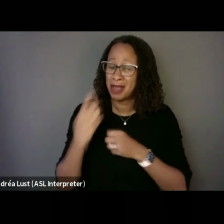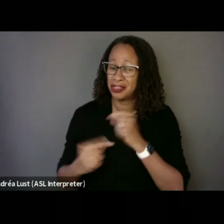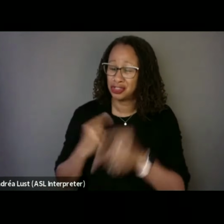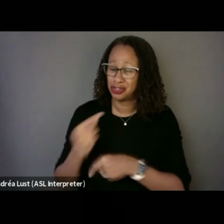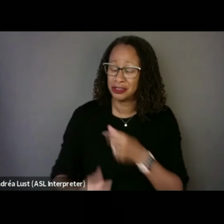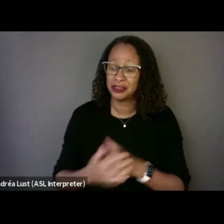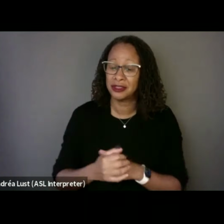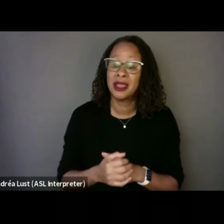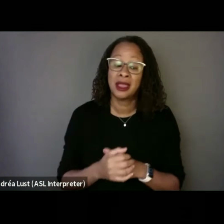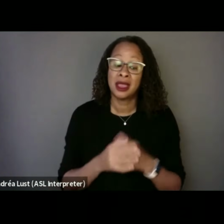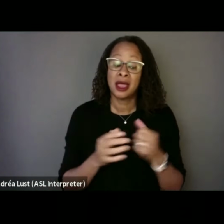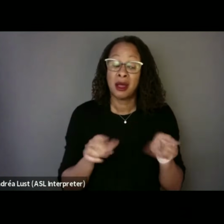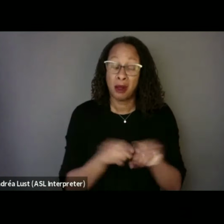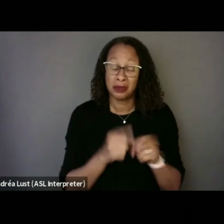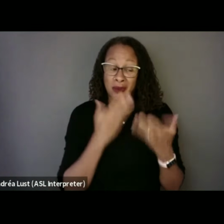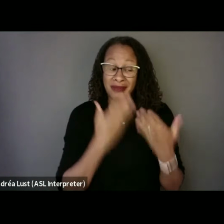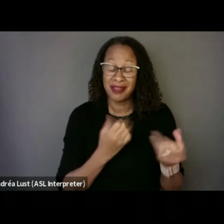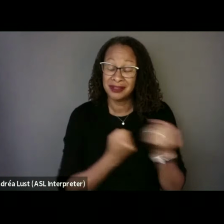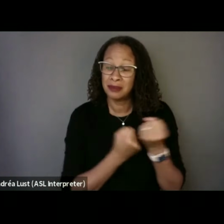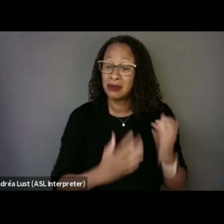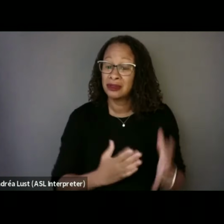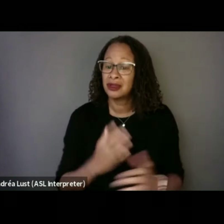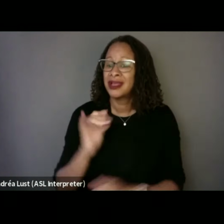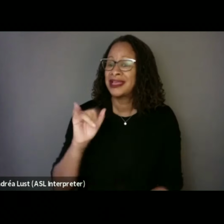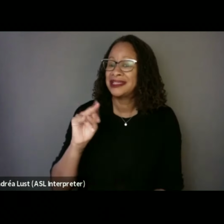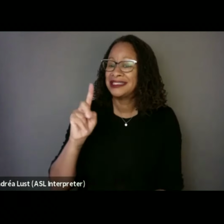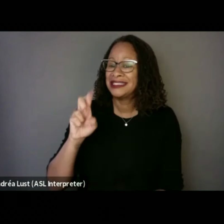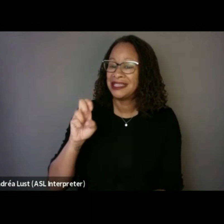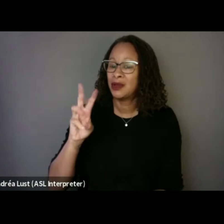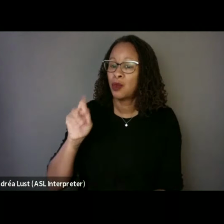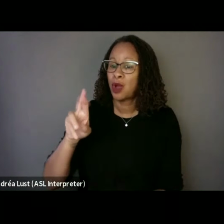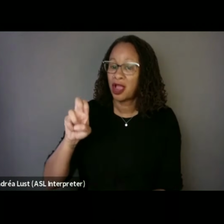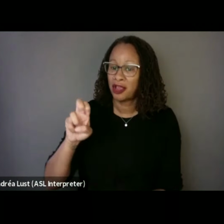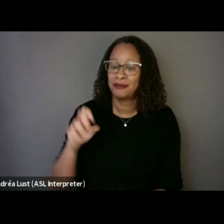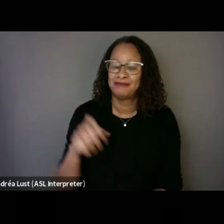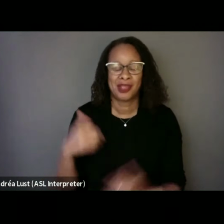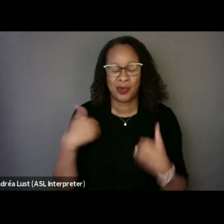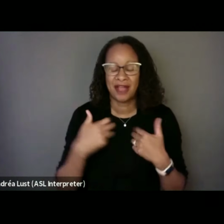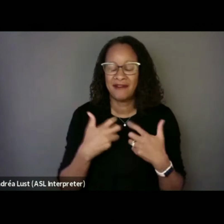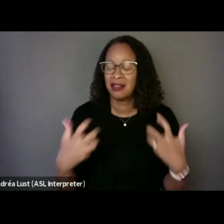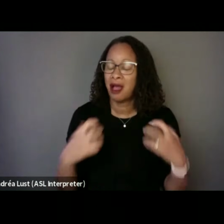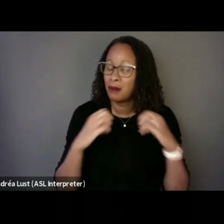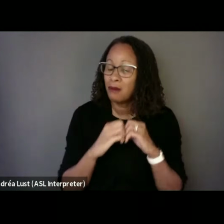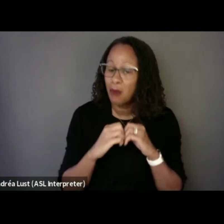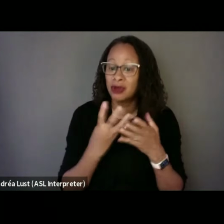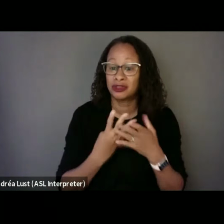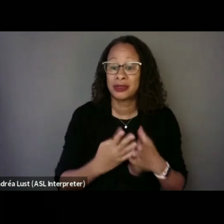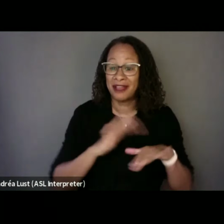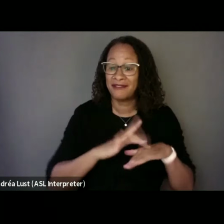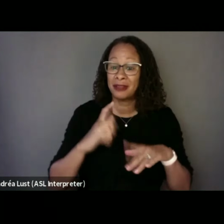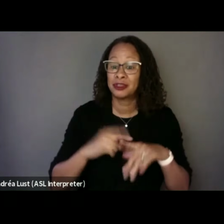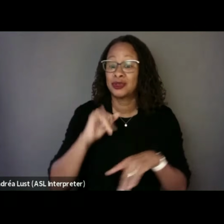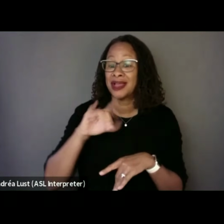for helping us bring the series to you. We have lots more virtual screenings available to IDA members through December 10th.